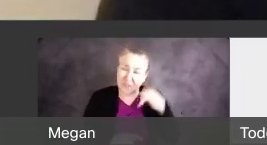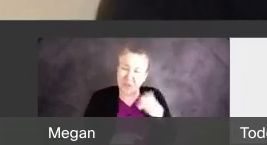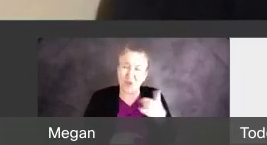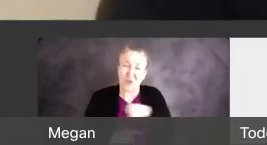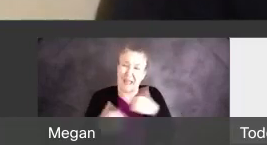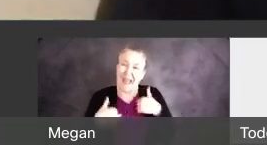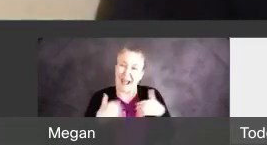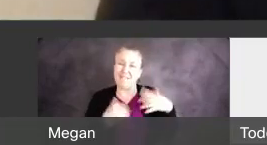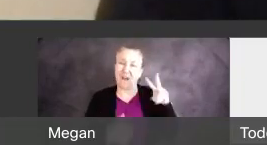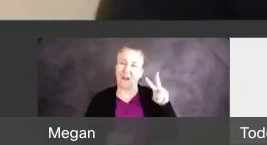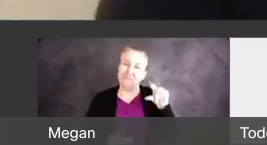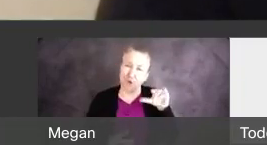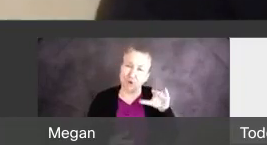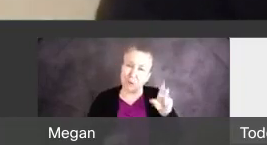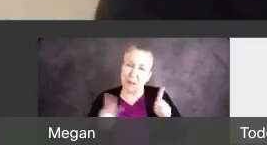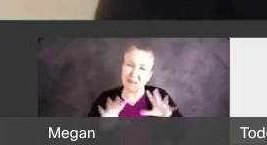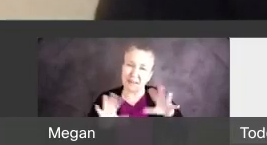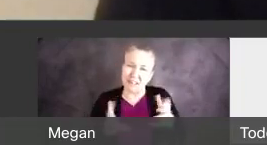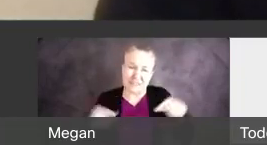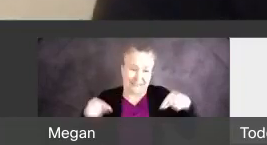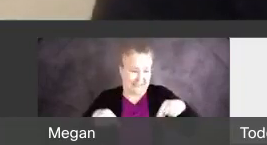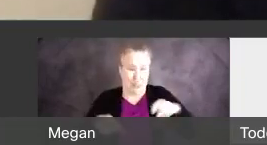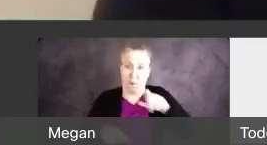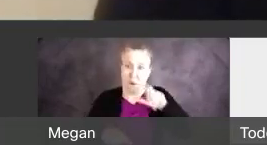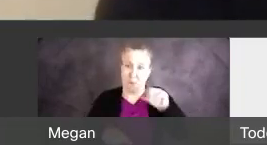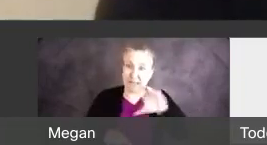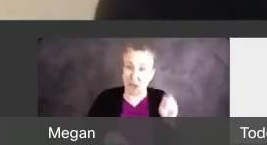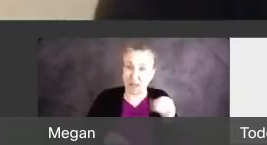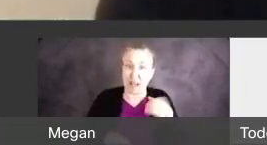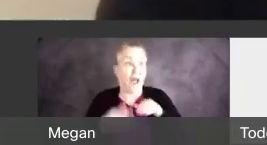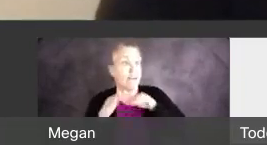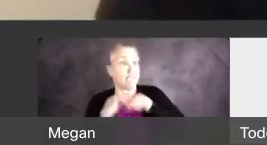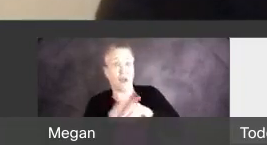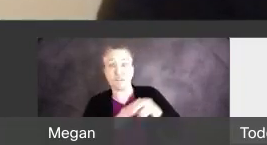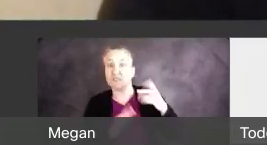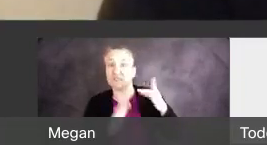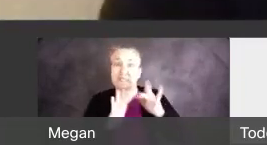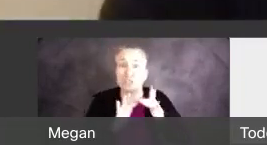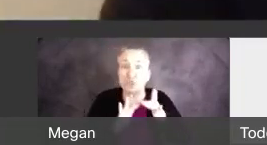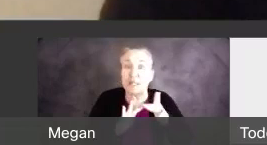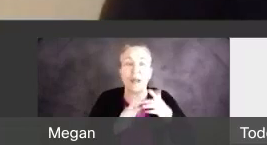here in Montgomery County where they don't have access to the internet to make appointments